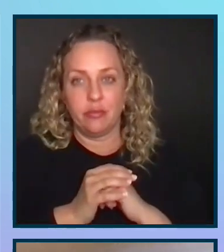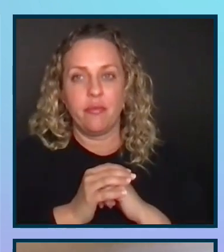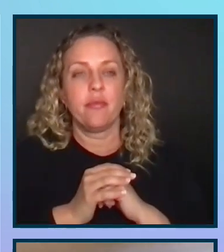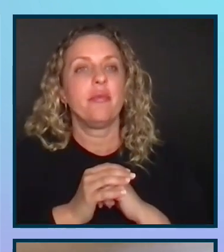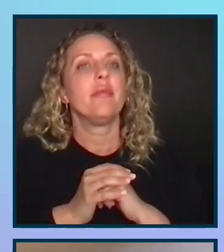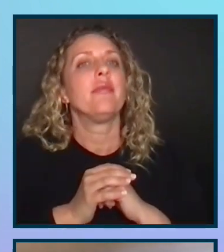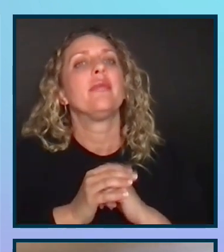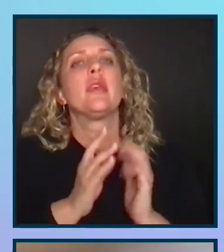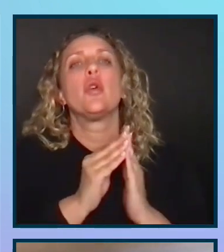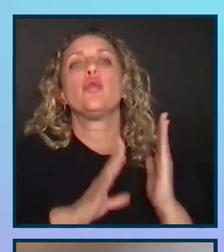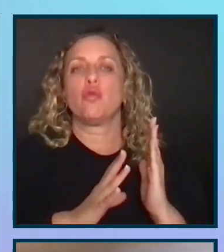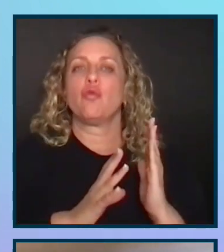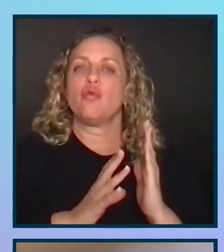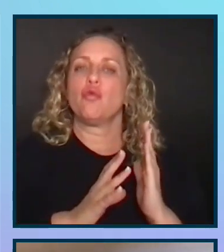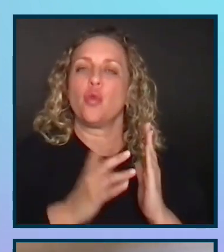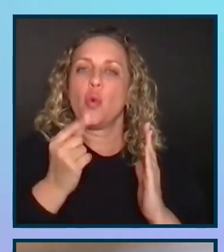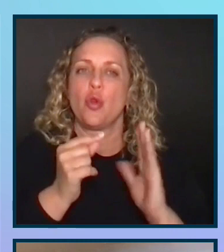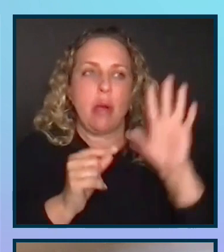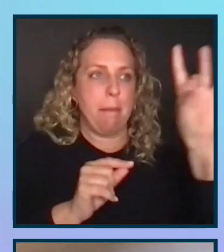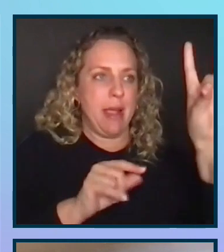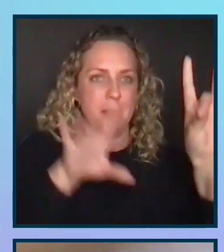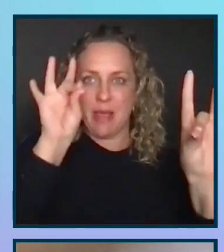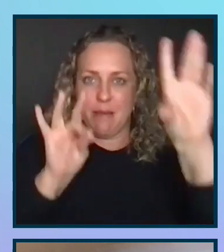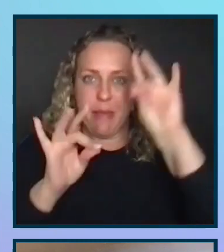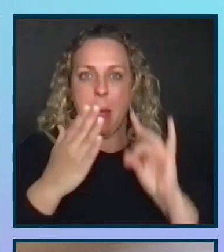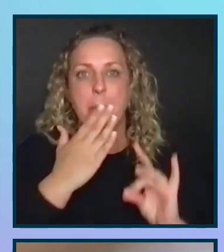The students take the best parts of Universal Design,